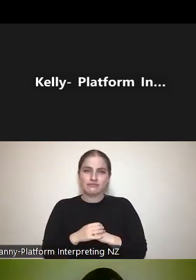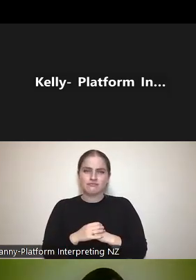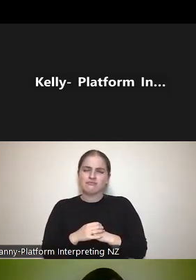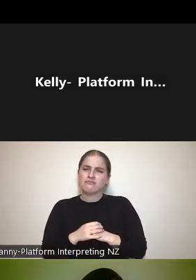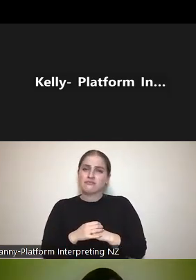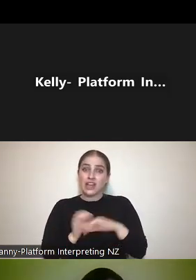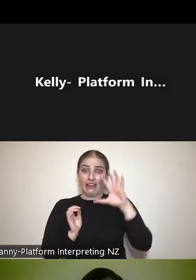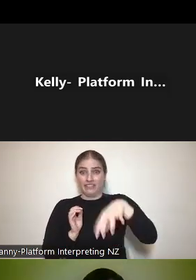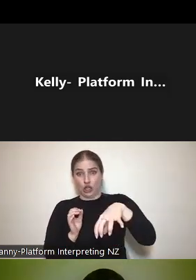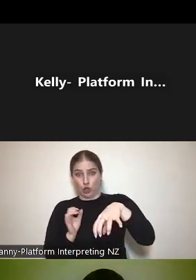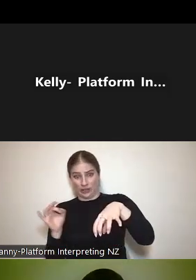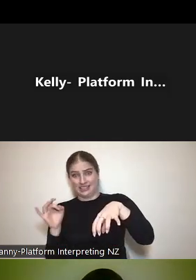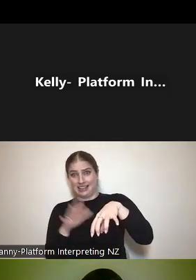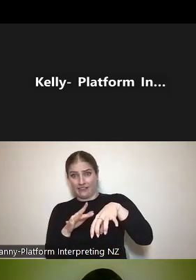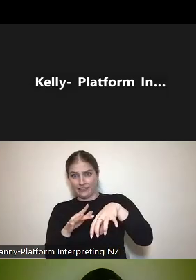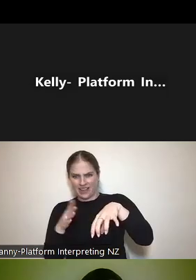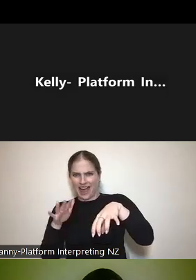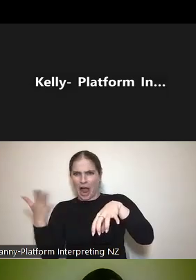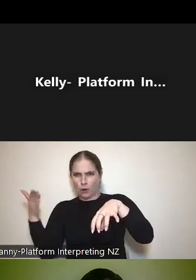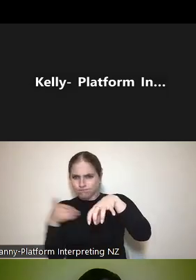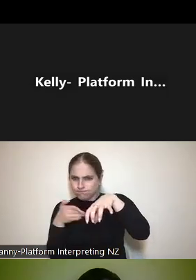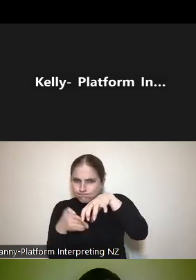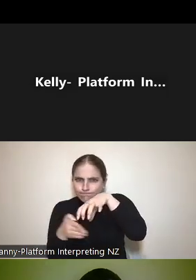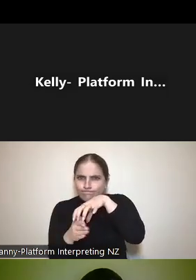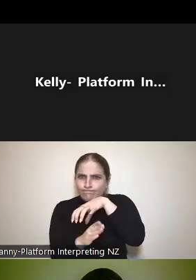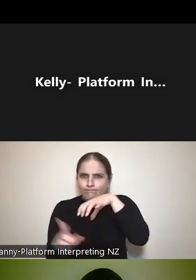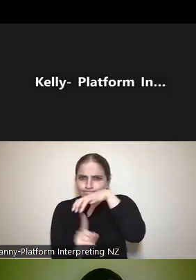It's so helpful if you can provide photos, videos,